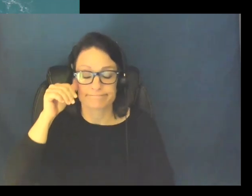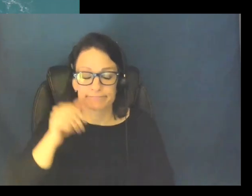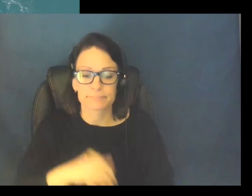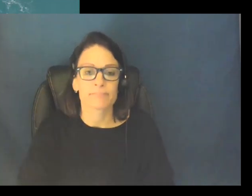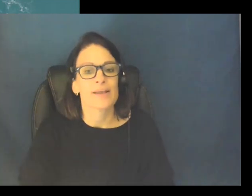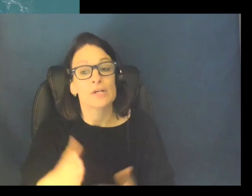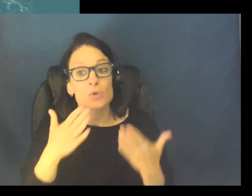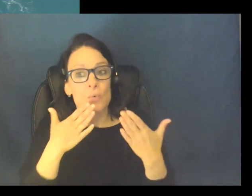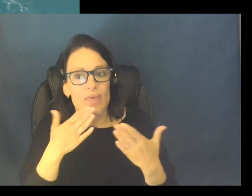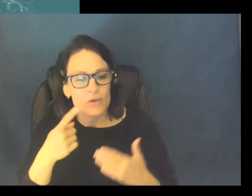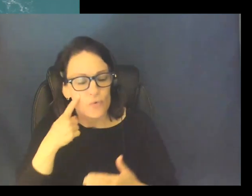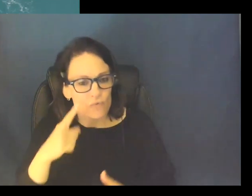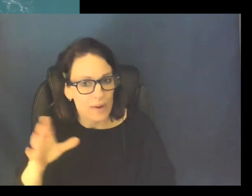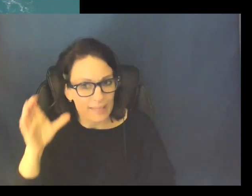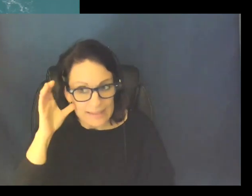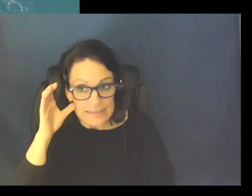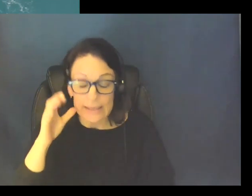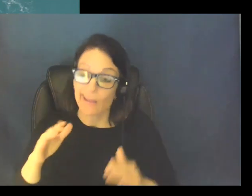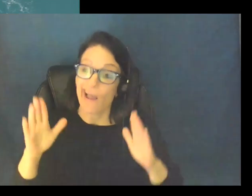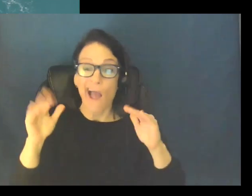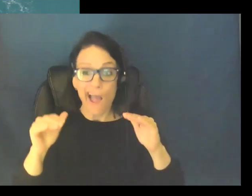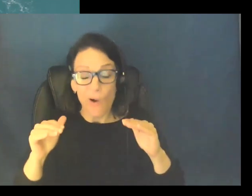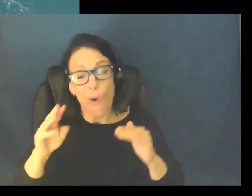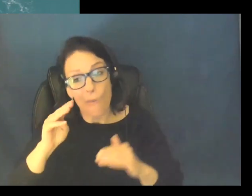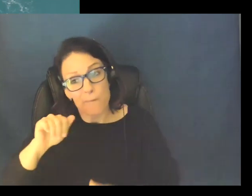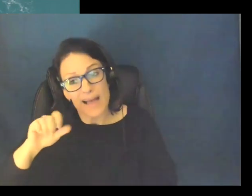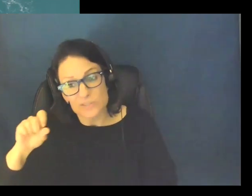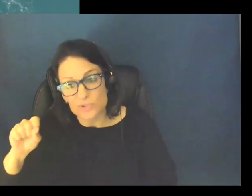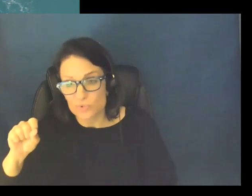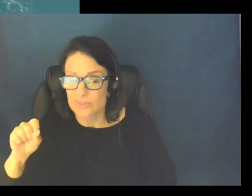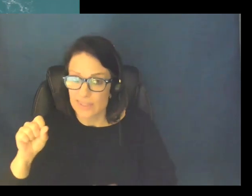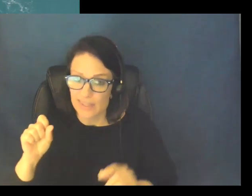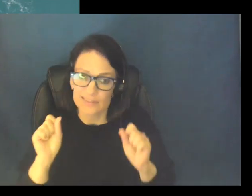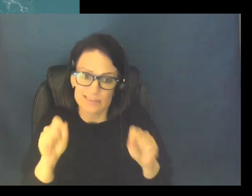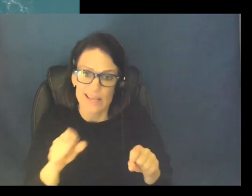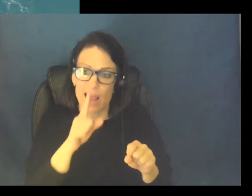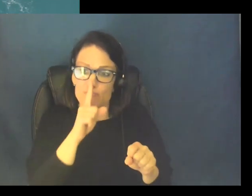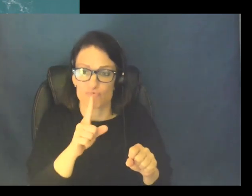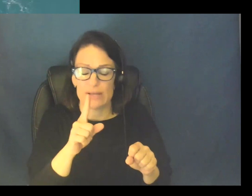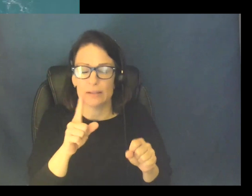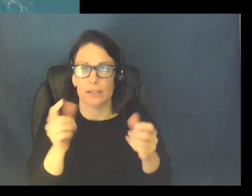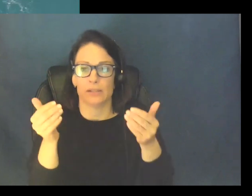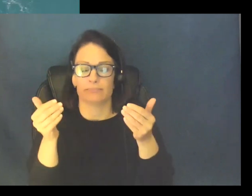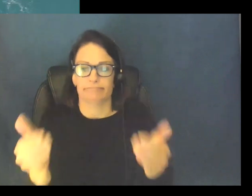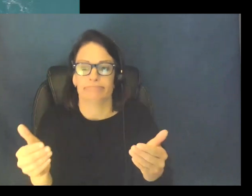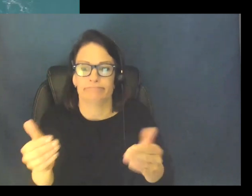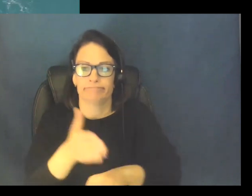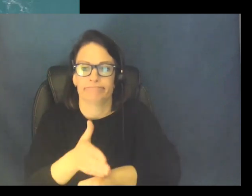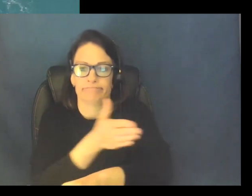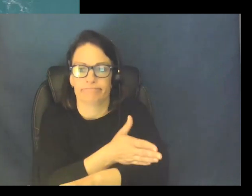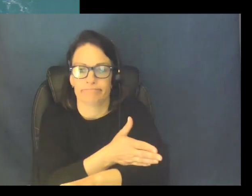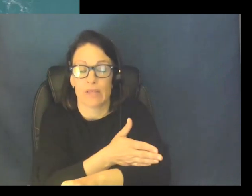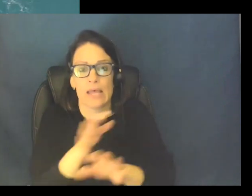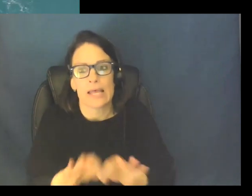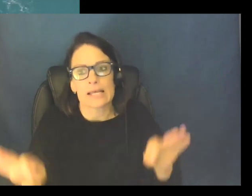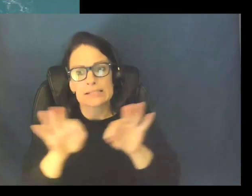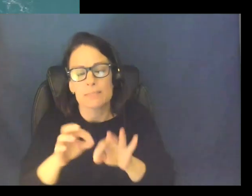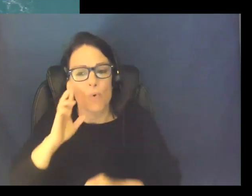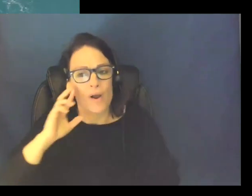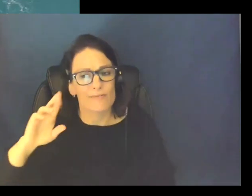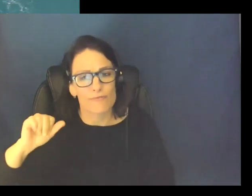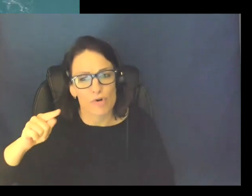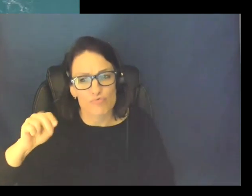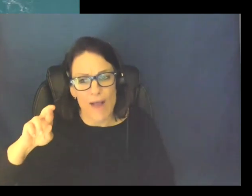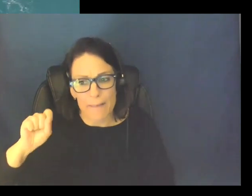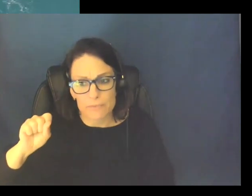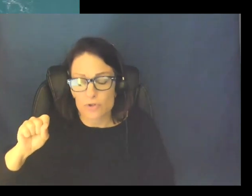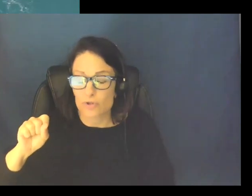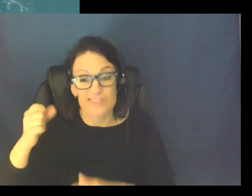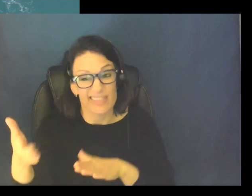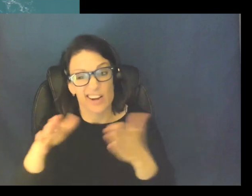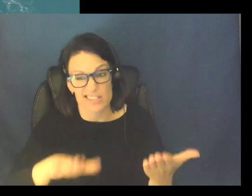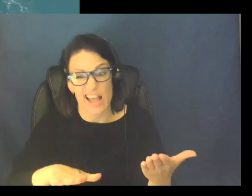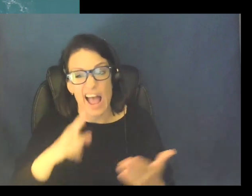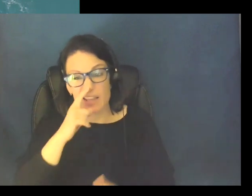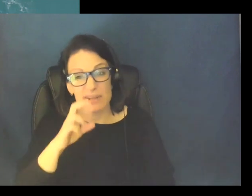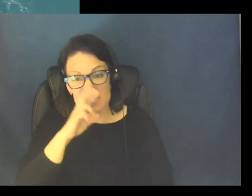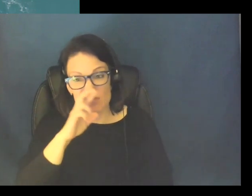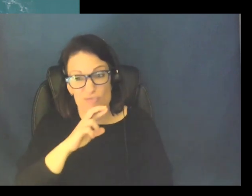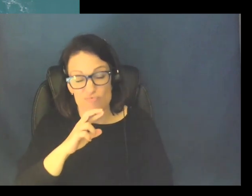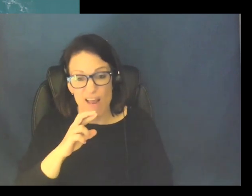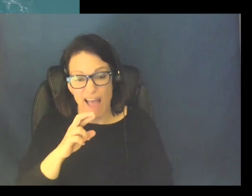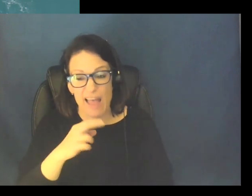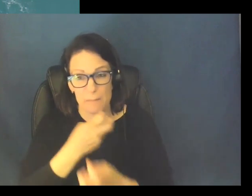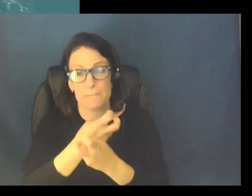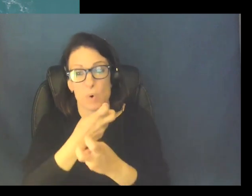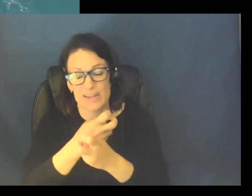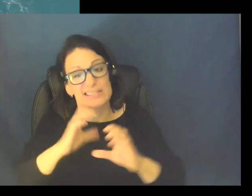And the agency is going to do their best to answer questions as the process is going on.